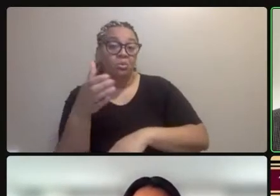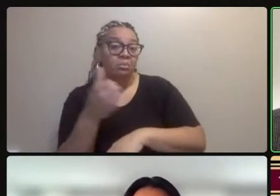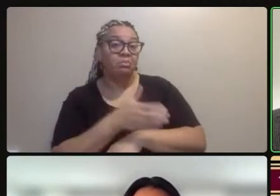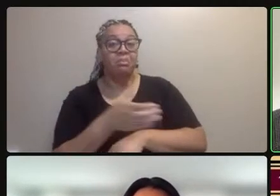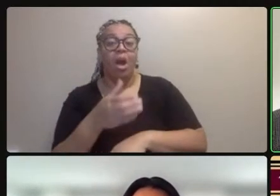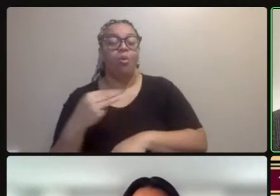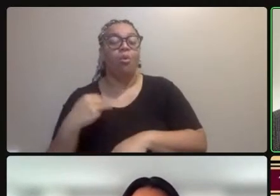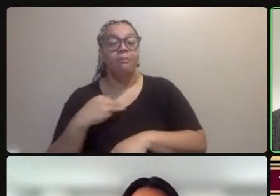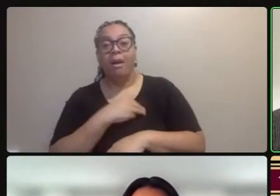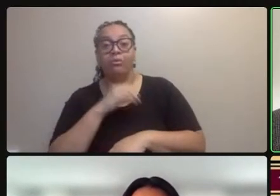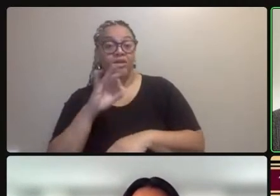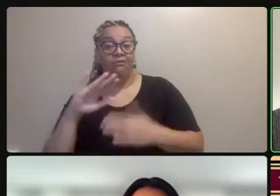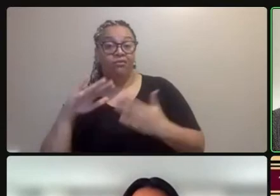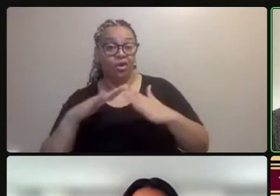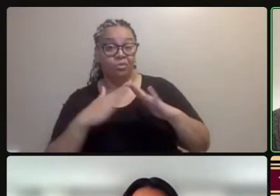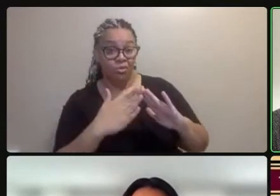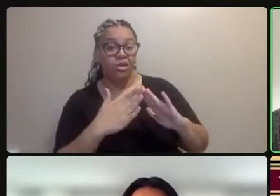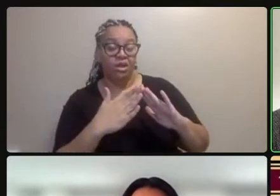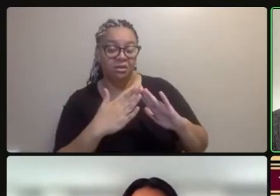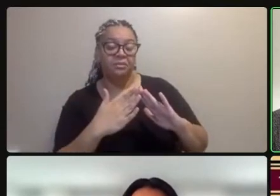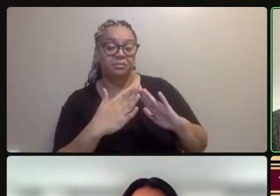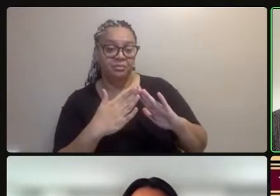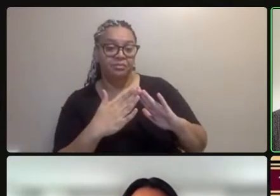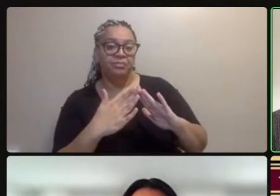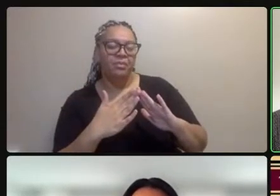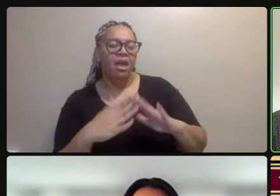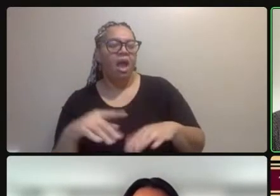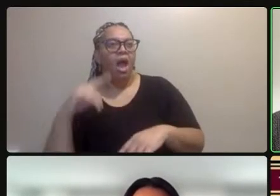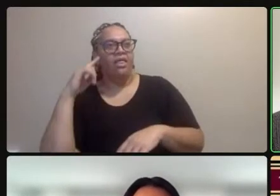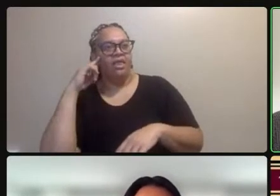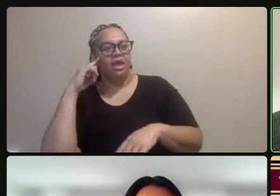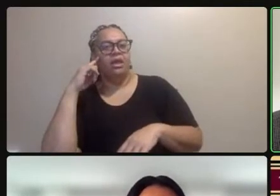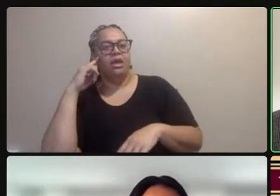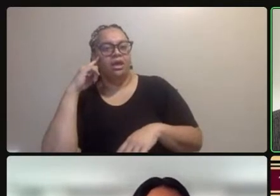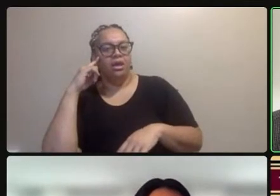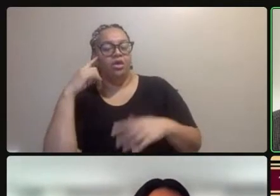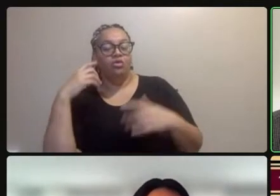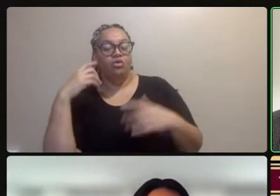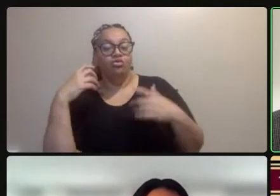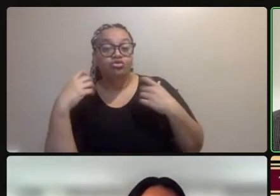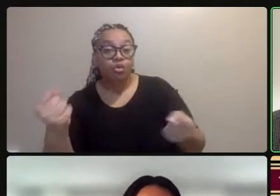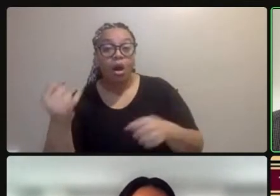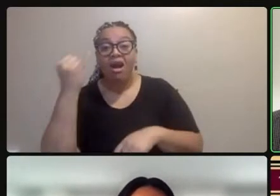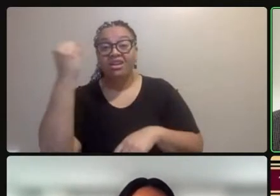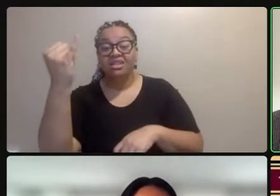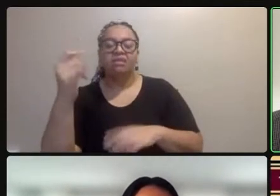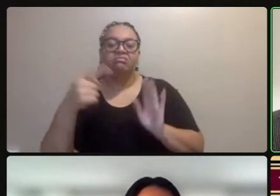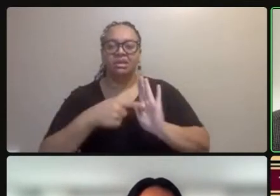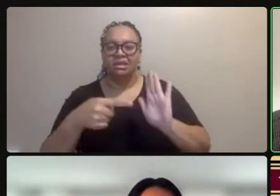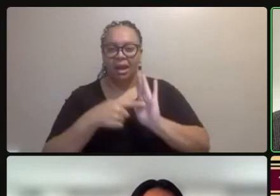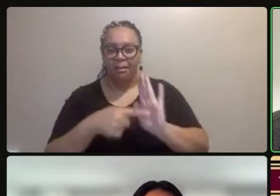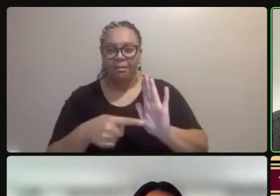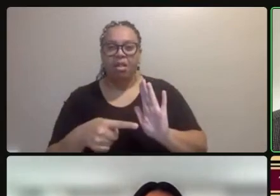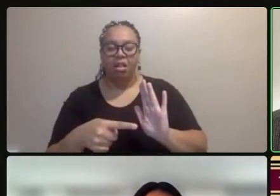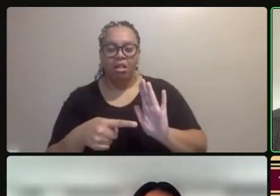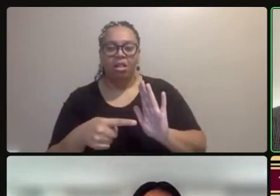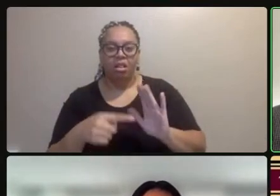THE DISTRICT GOALS. AND WITH THAT THAT WOULD HELP TO EMPOWER EMPOWER MEMBERS OF